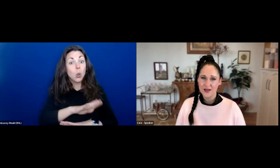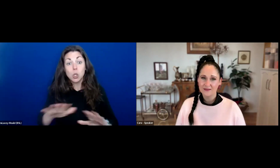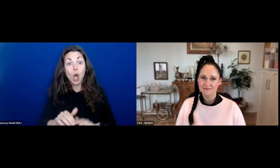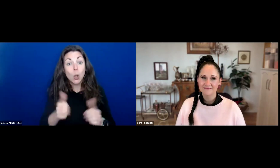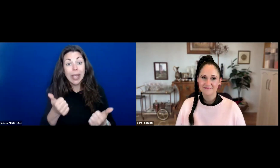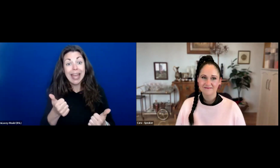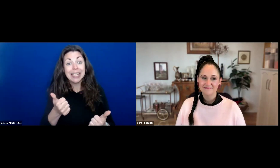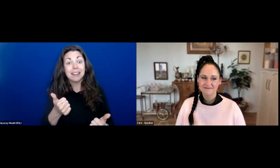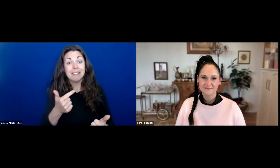not okay.